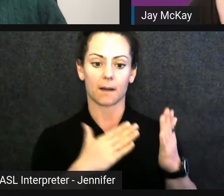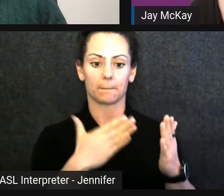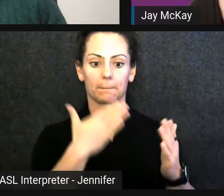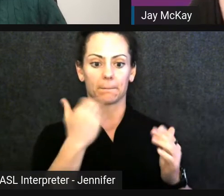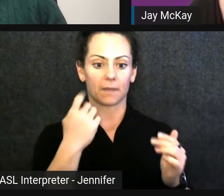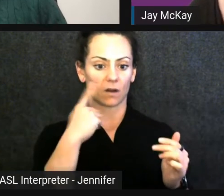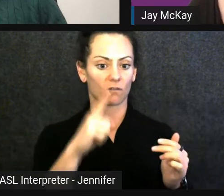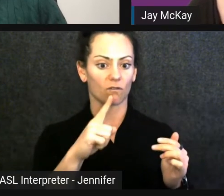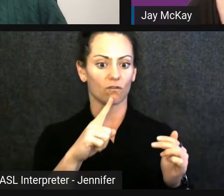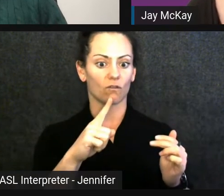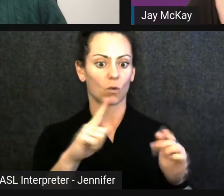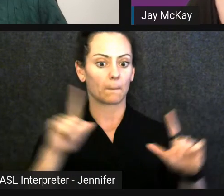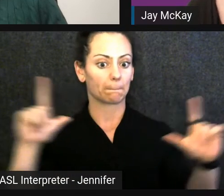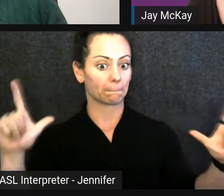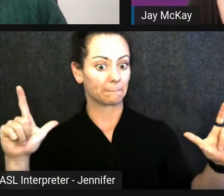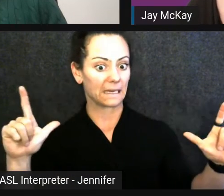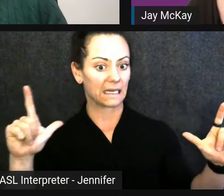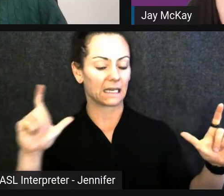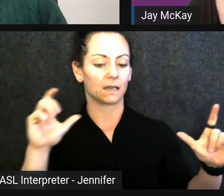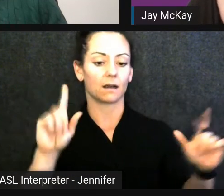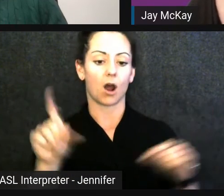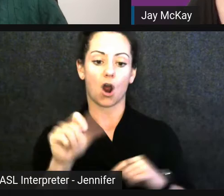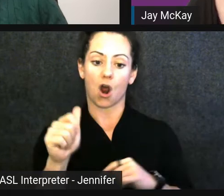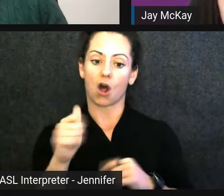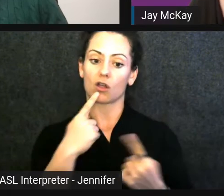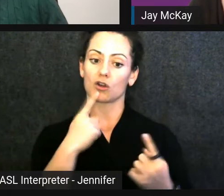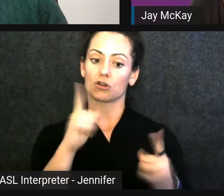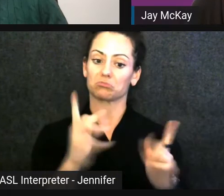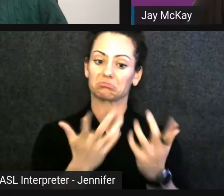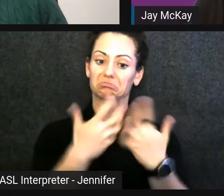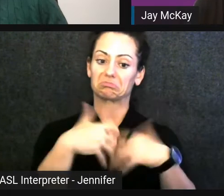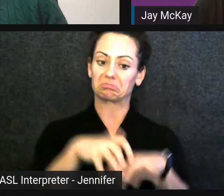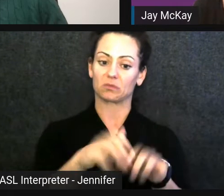or maybe some work better for large sites with multiple operators?